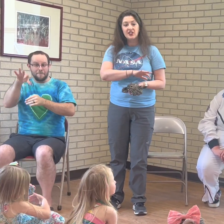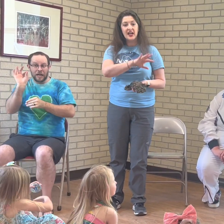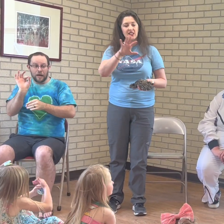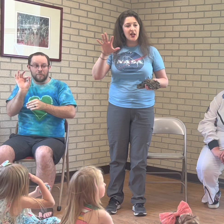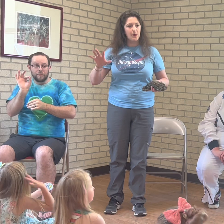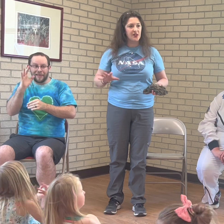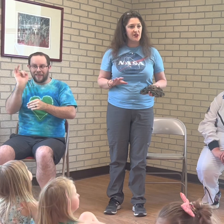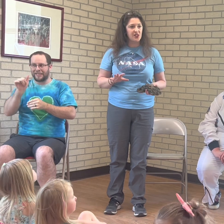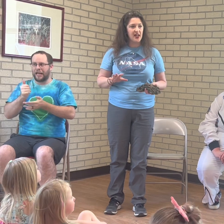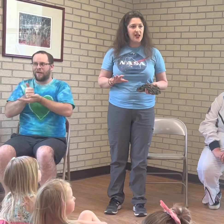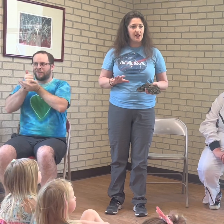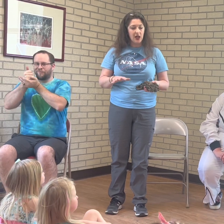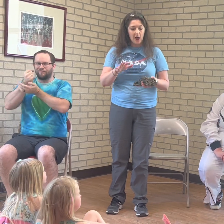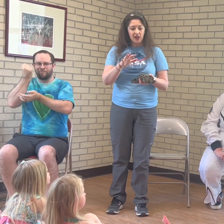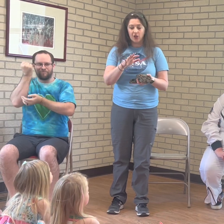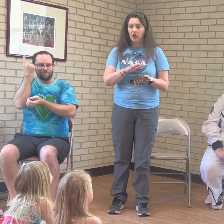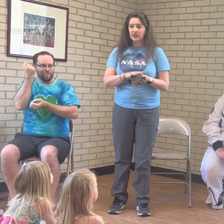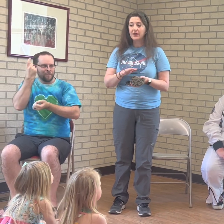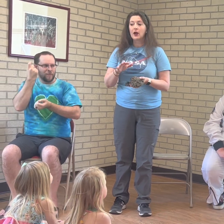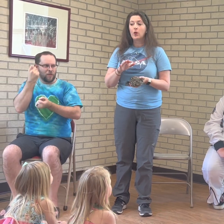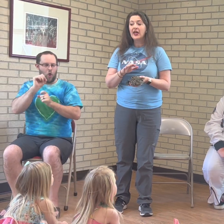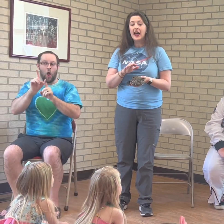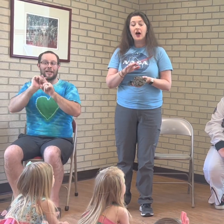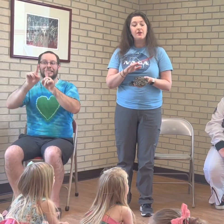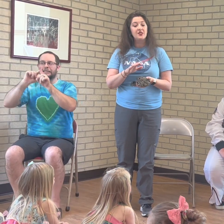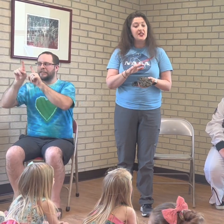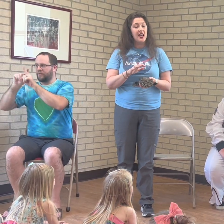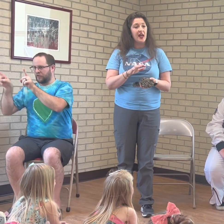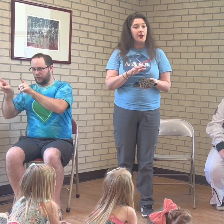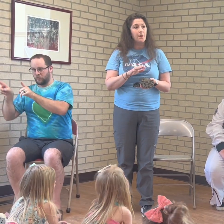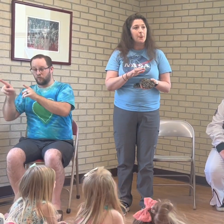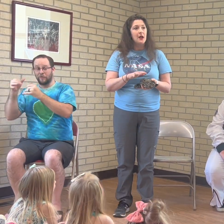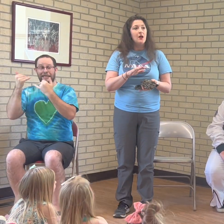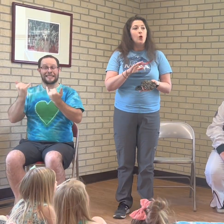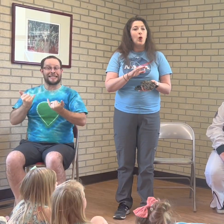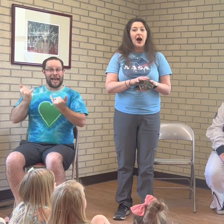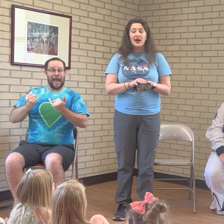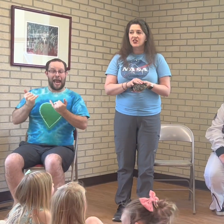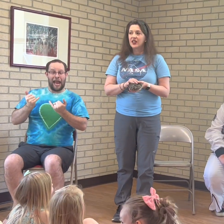that's going to help us understand, because they're all different. Now, we have today rocks